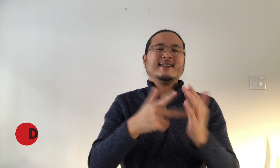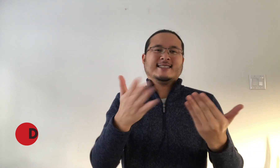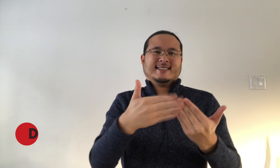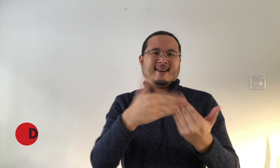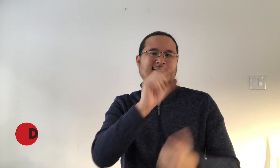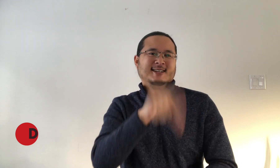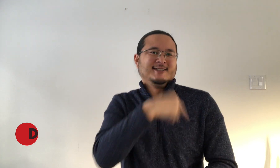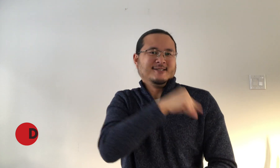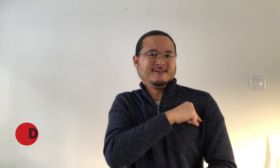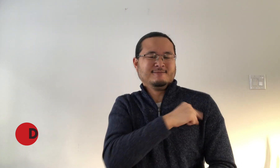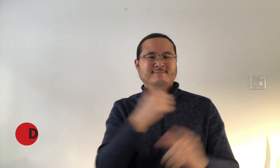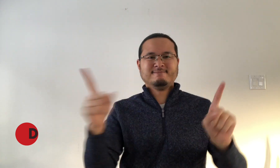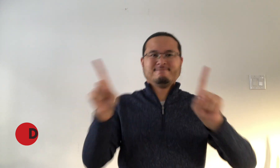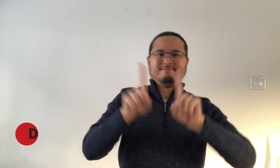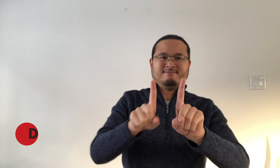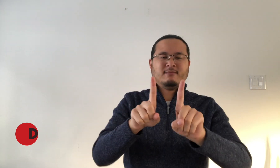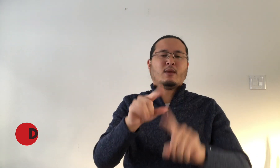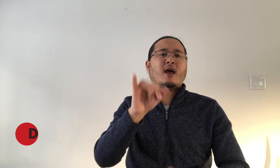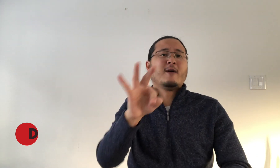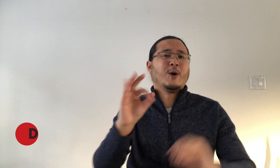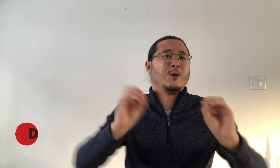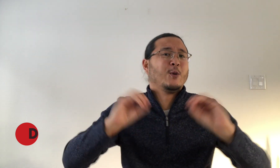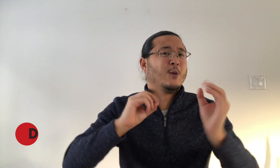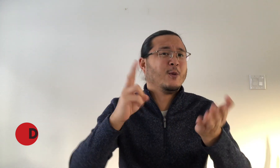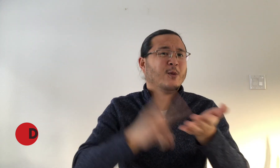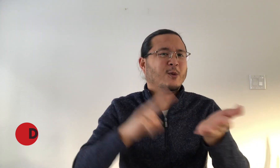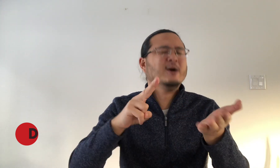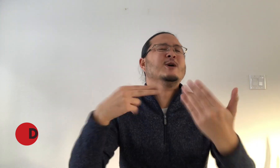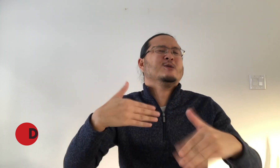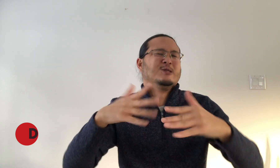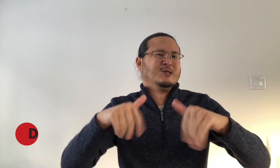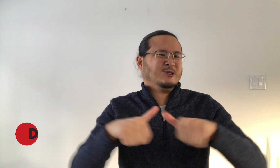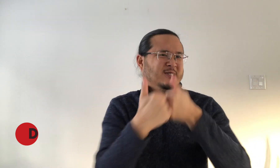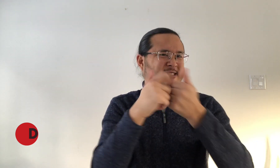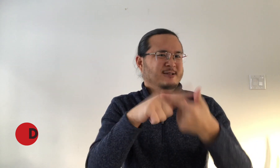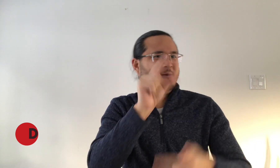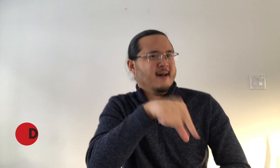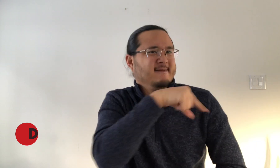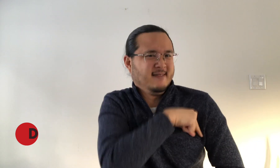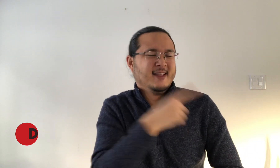to qualify. Now, if there is no co-signer that means